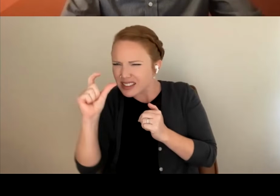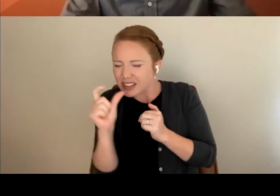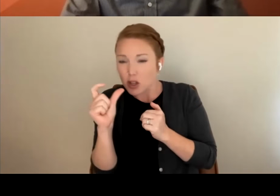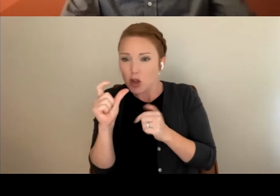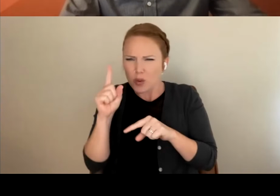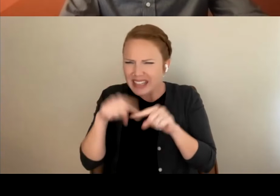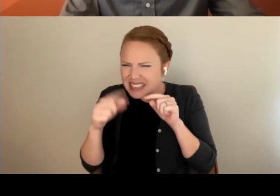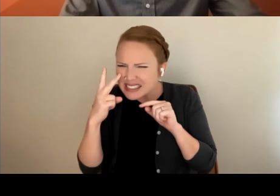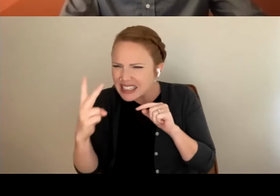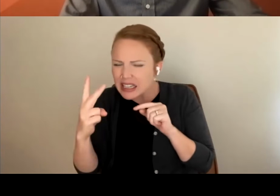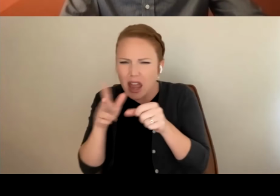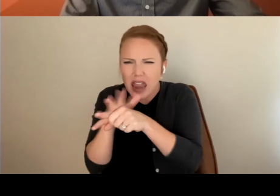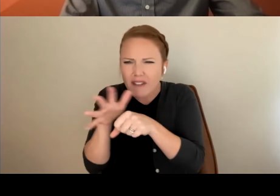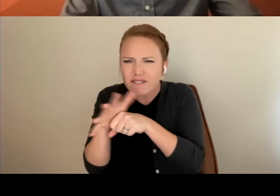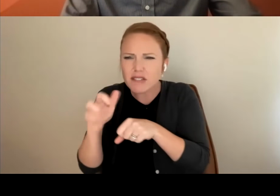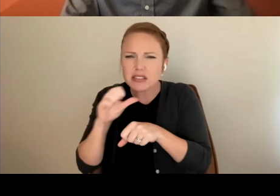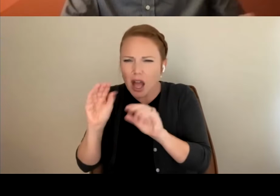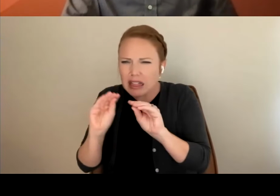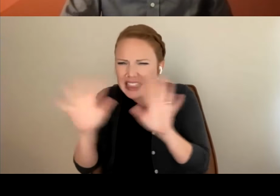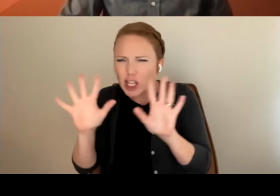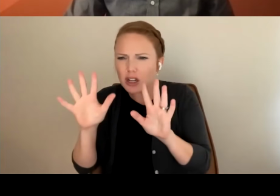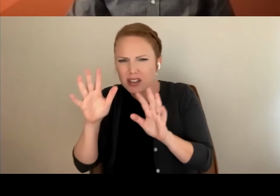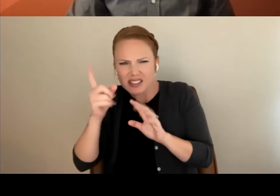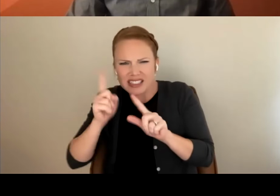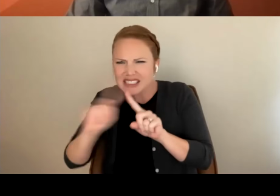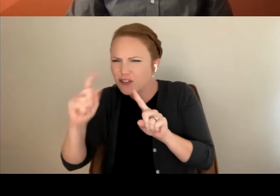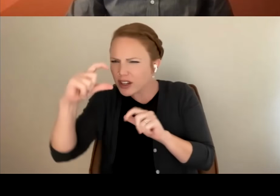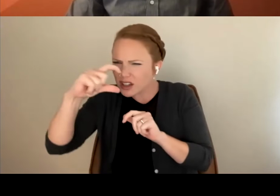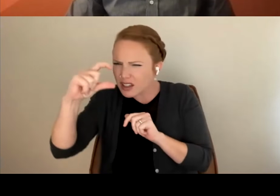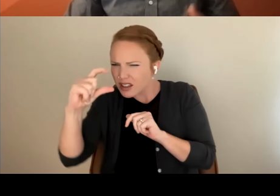signal, we're not getting enough of a distinction between the different things. And then everywhere